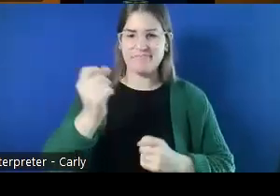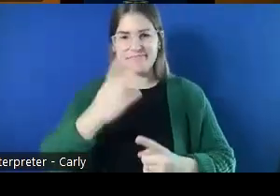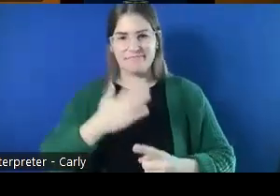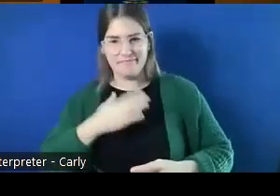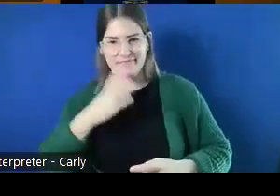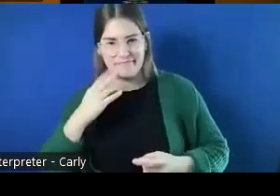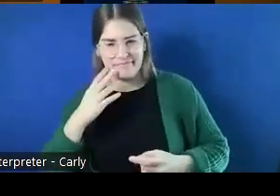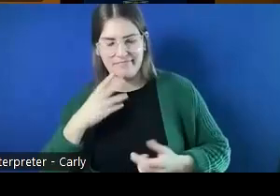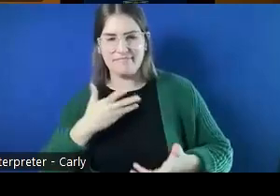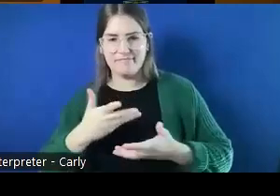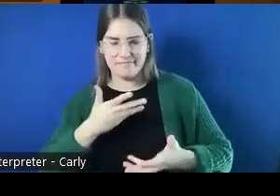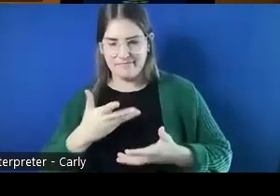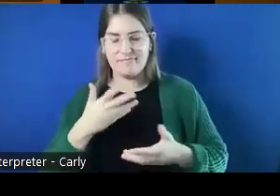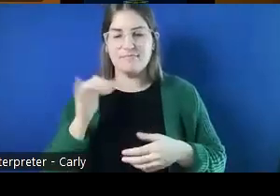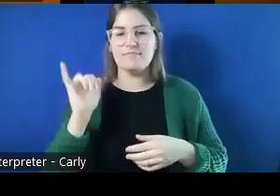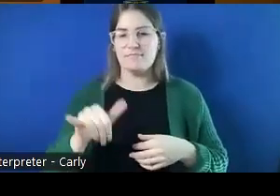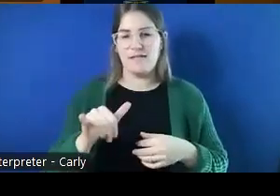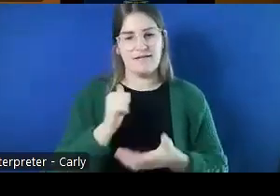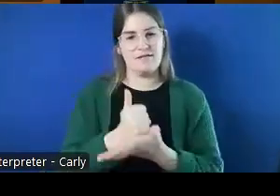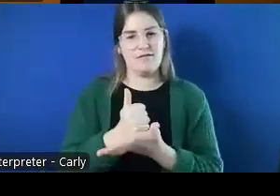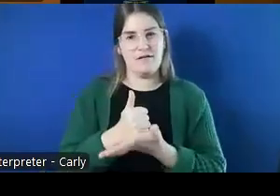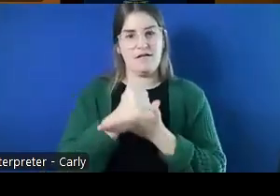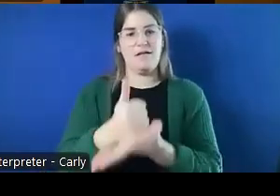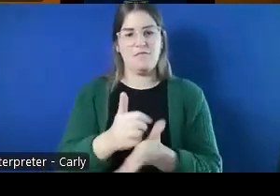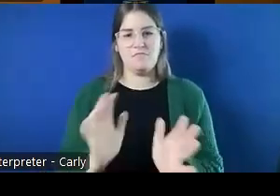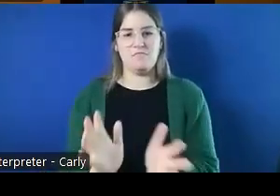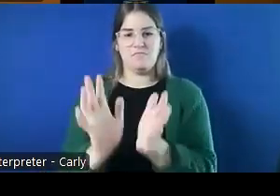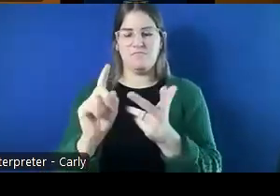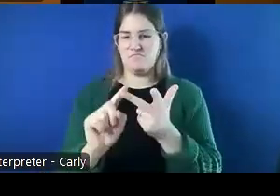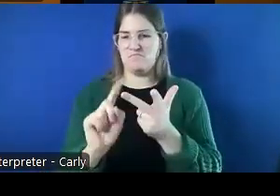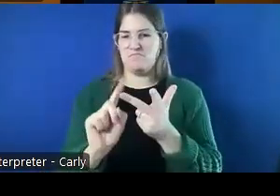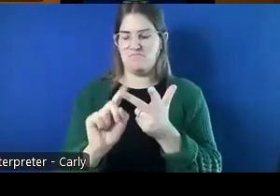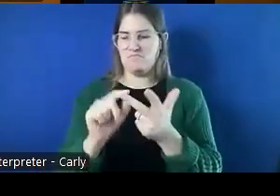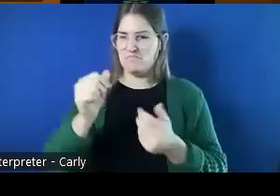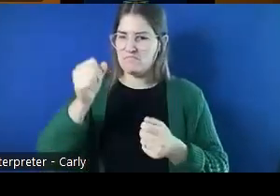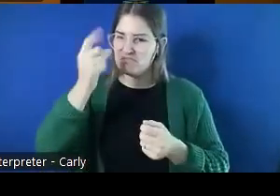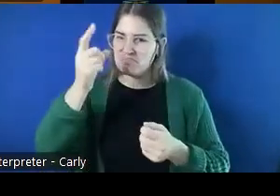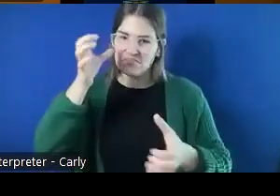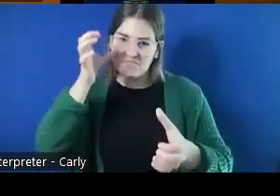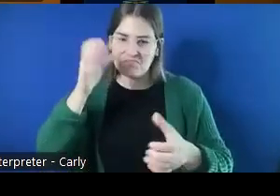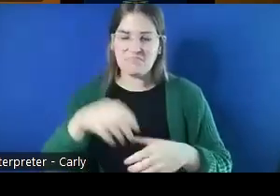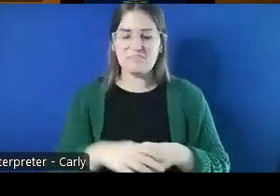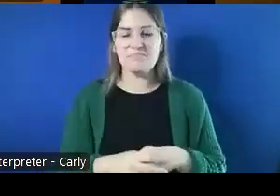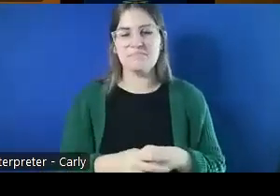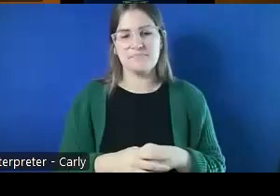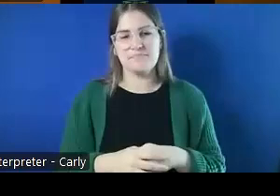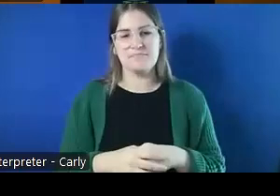served as a chance to to kind of promote that um so with these principles in mind being able